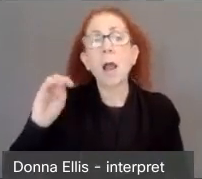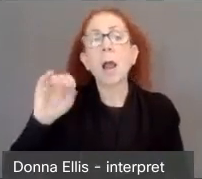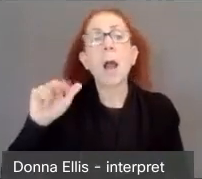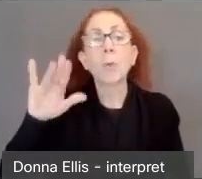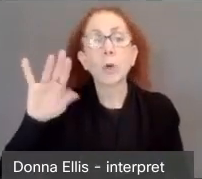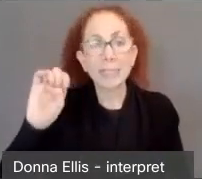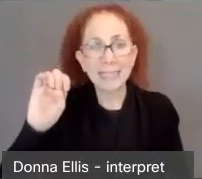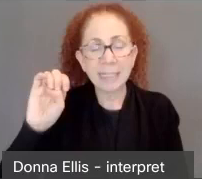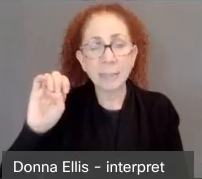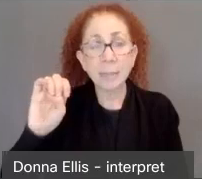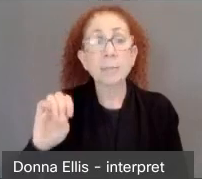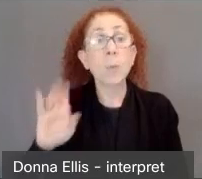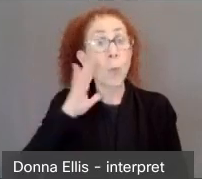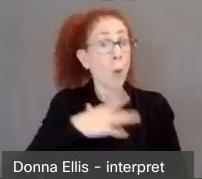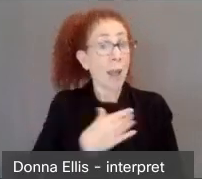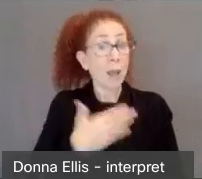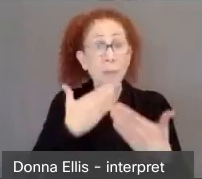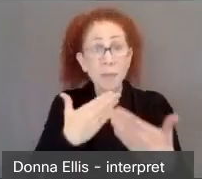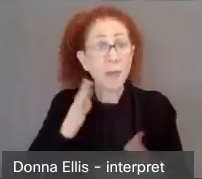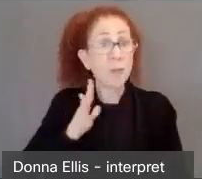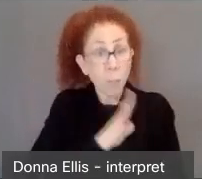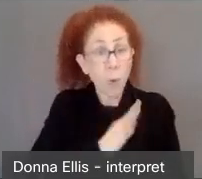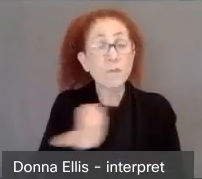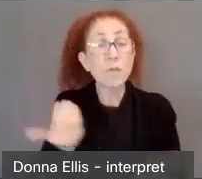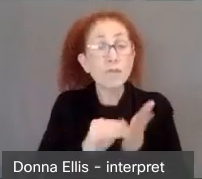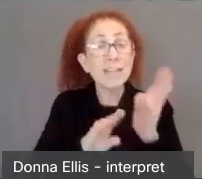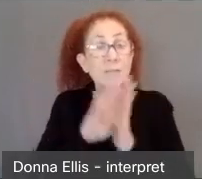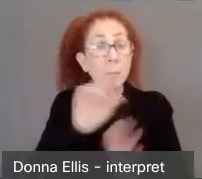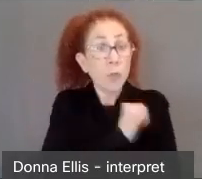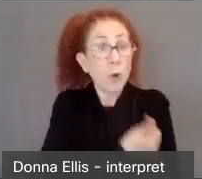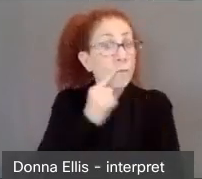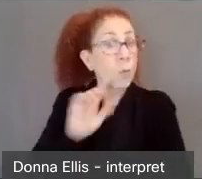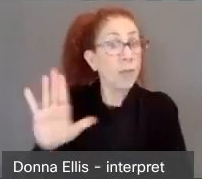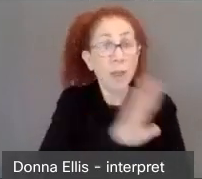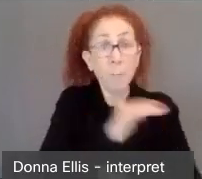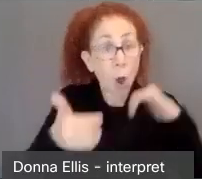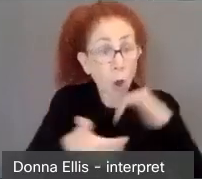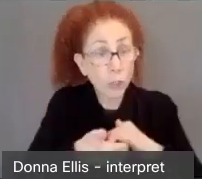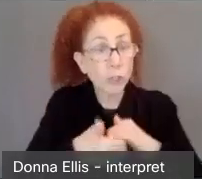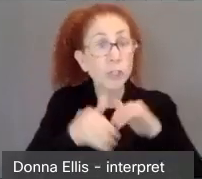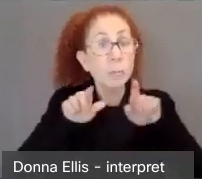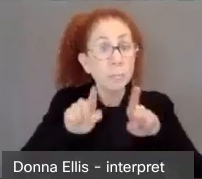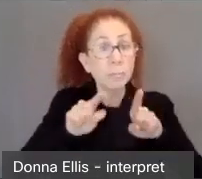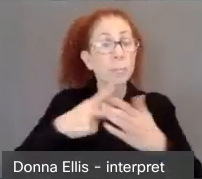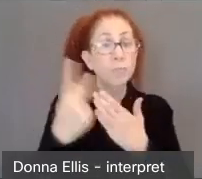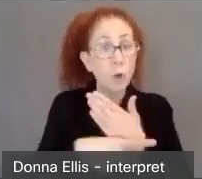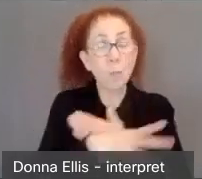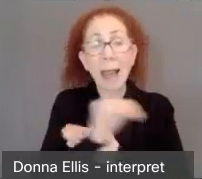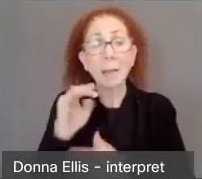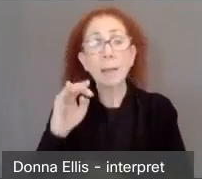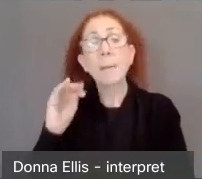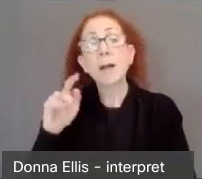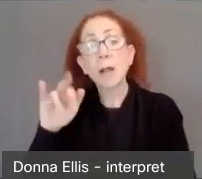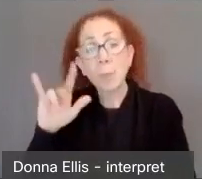and we would like to thank the Board of the Redevelopment Authority for their partnership in this program and the Montgomery County Commerce Department